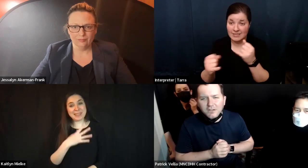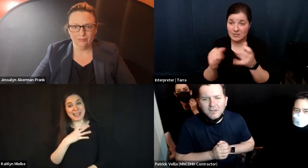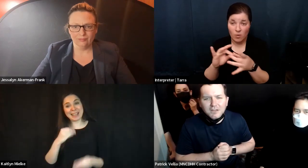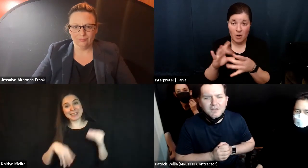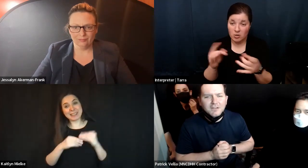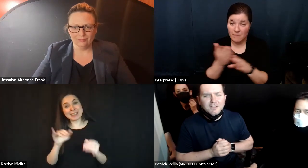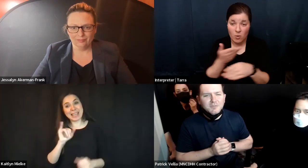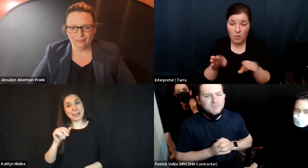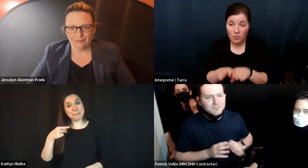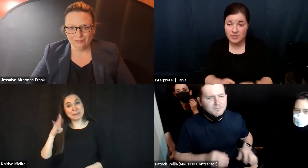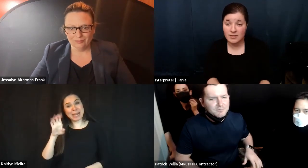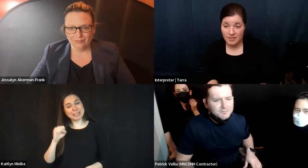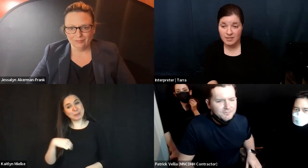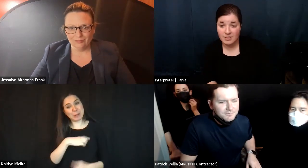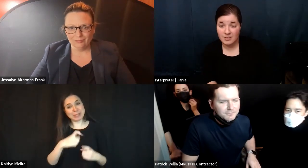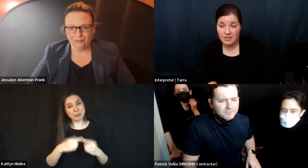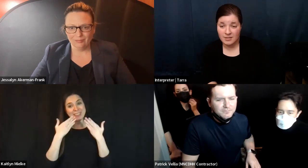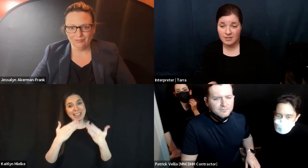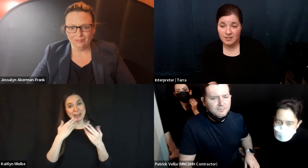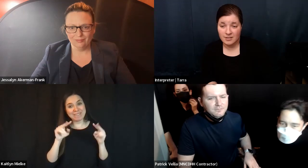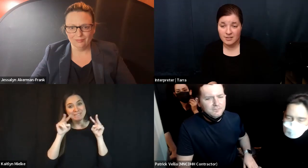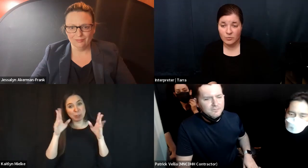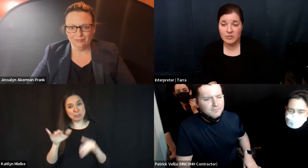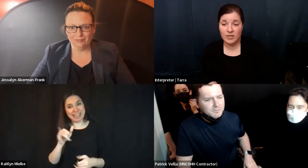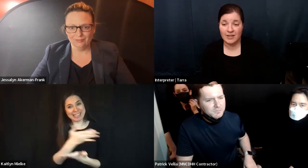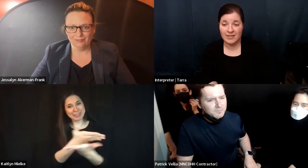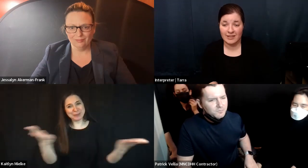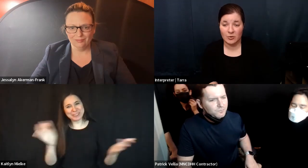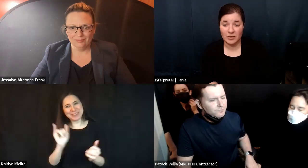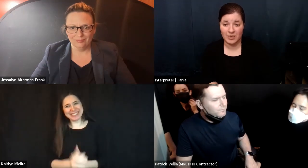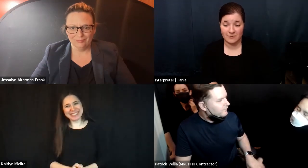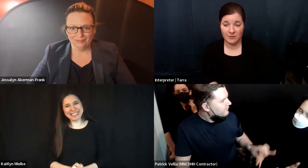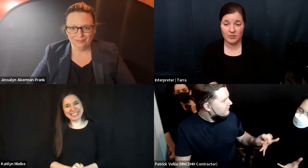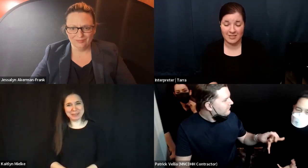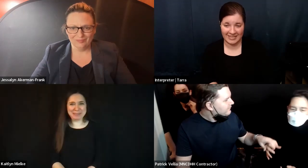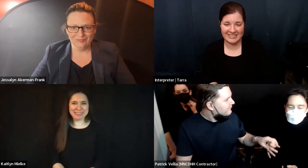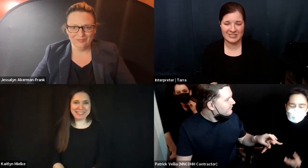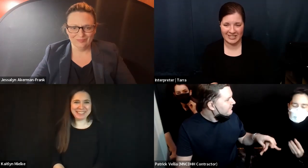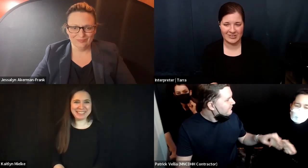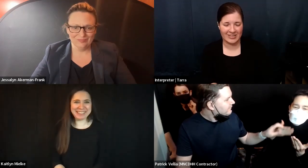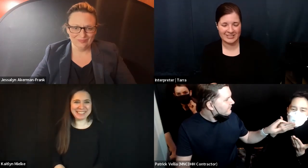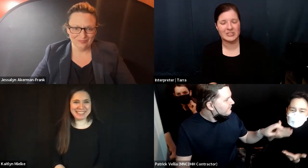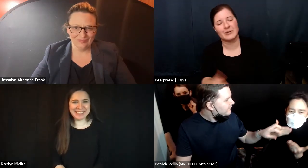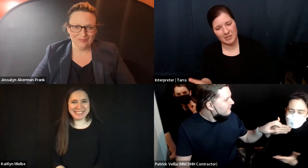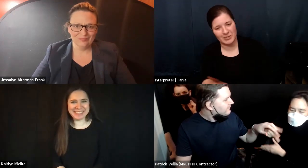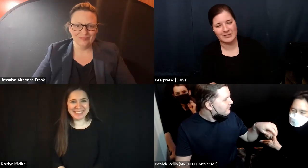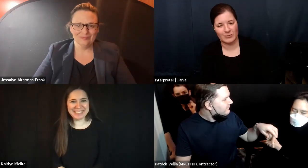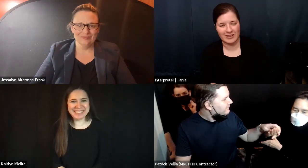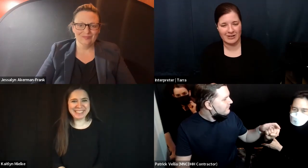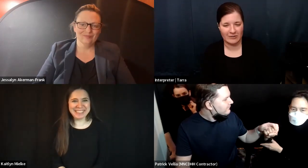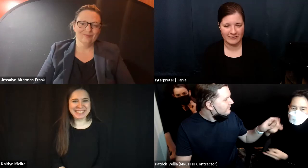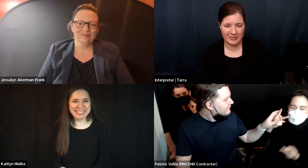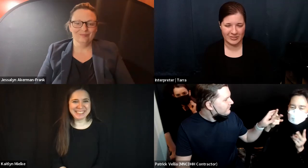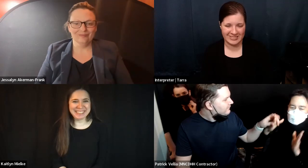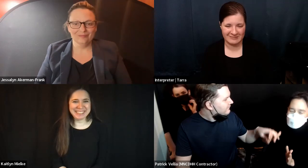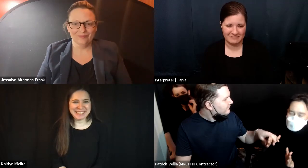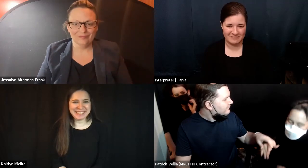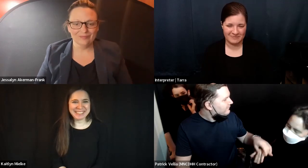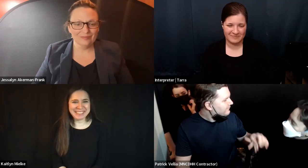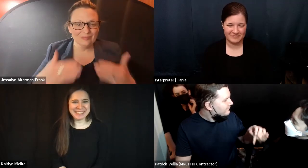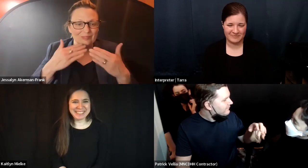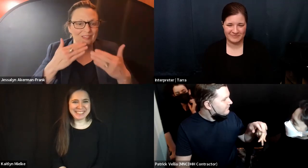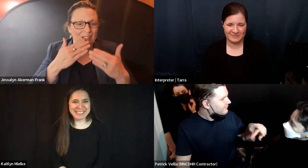Kaitlyn, you want to have final remarks?